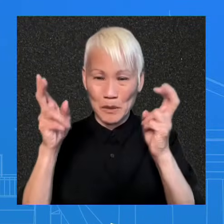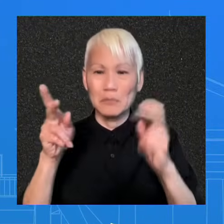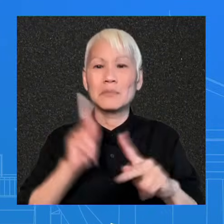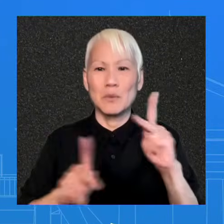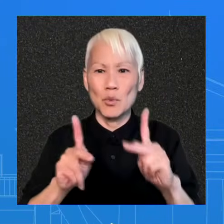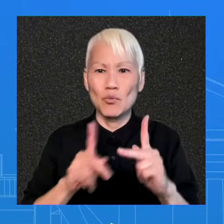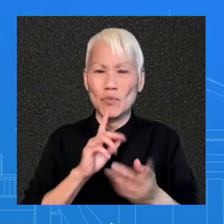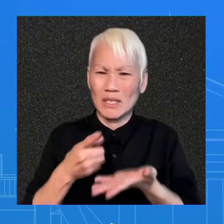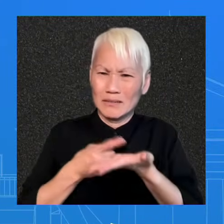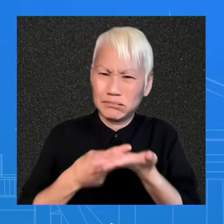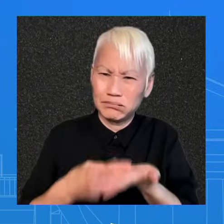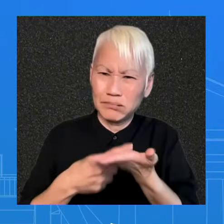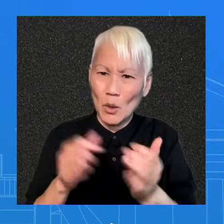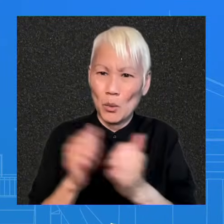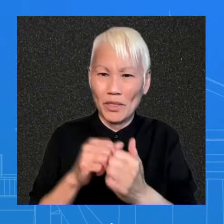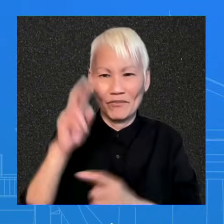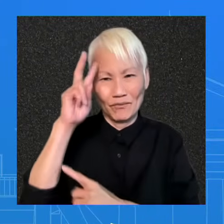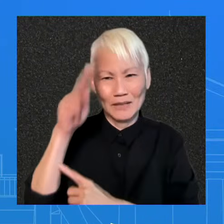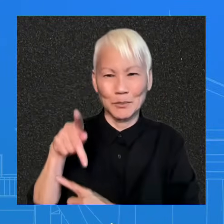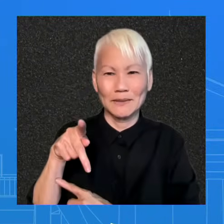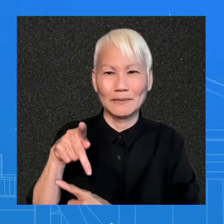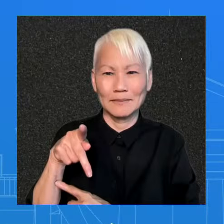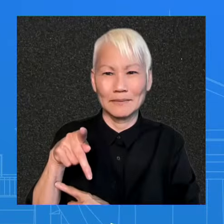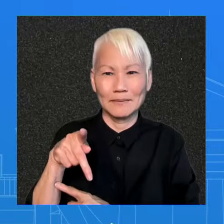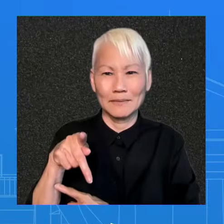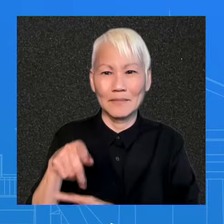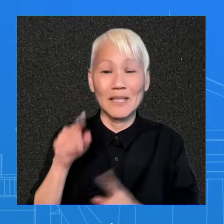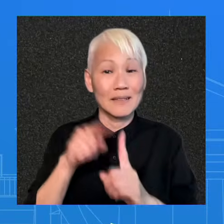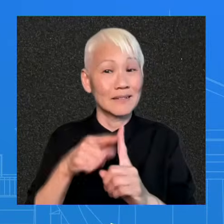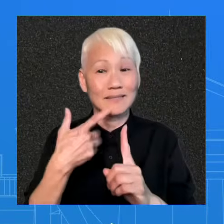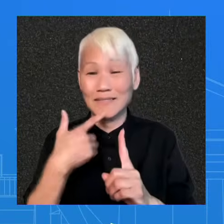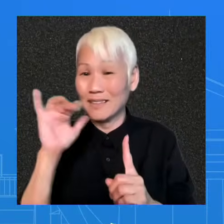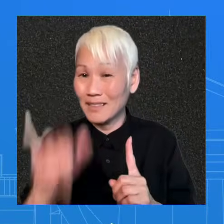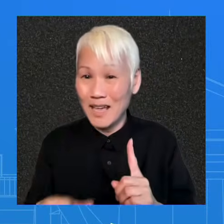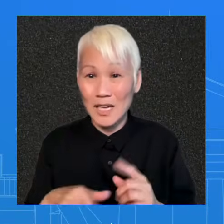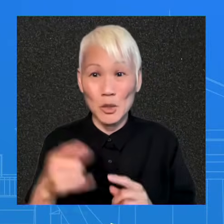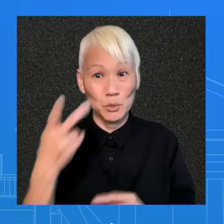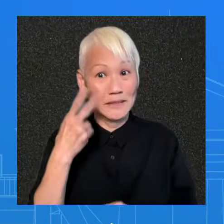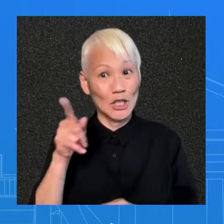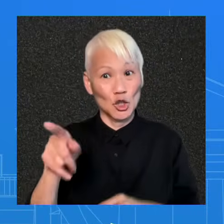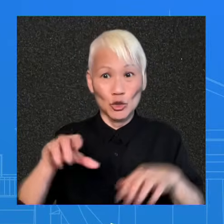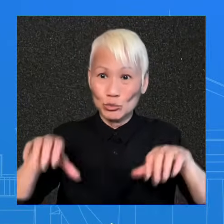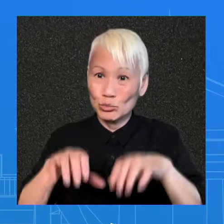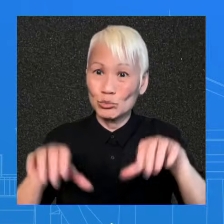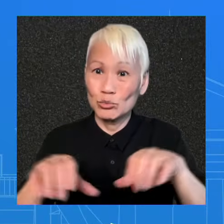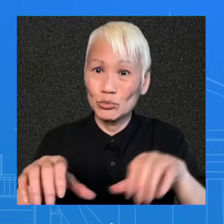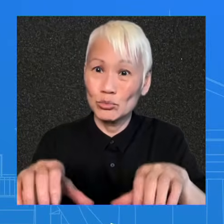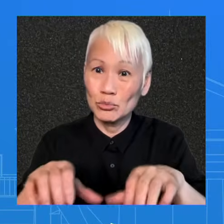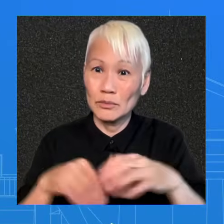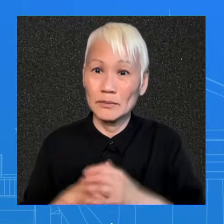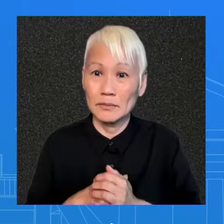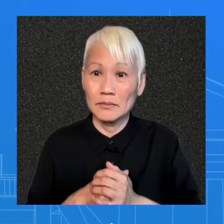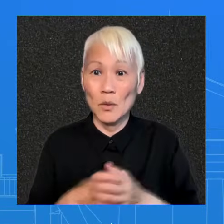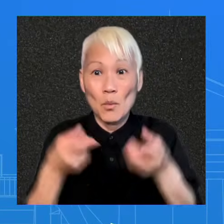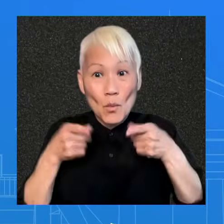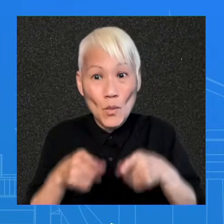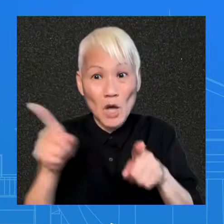And so, you've heard him say that. You've seen her do that out there on the road or whether it's even here speaking to different issues